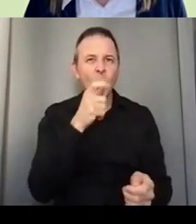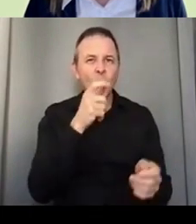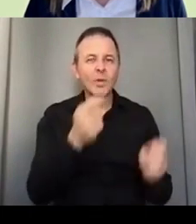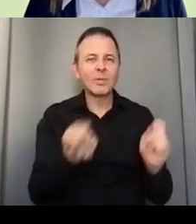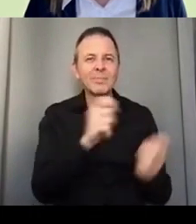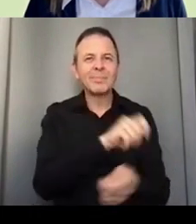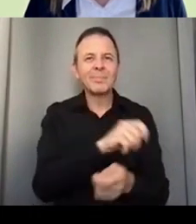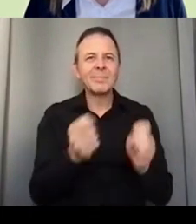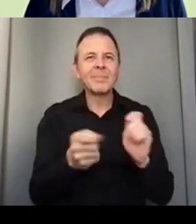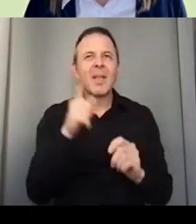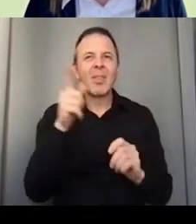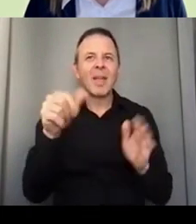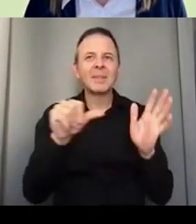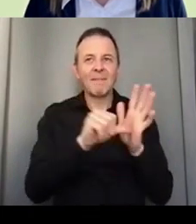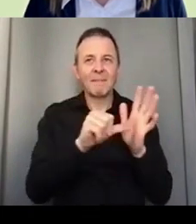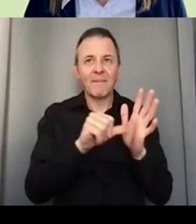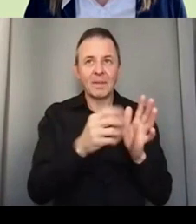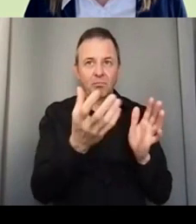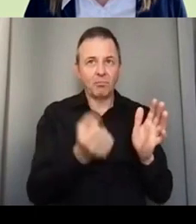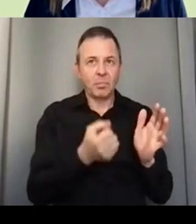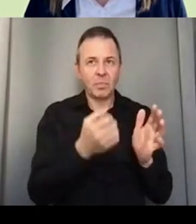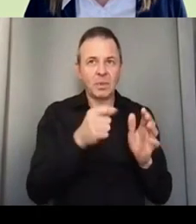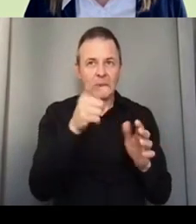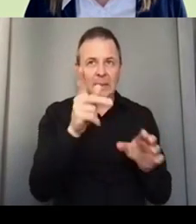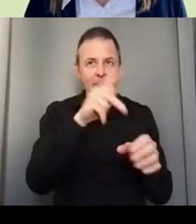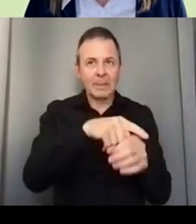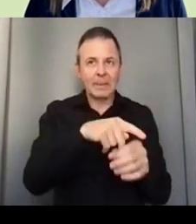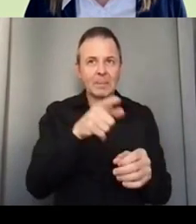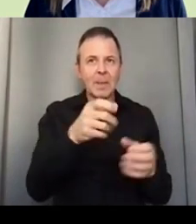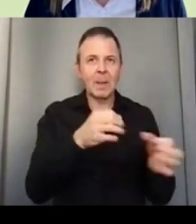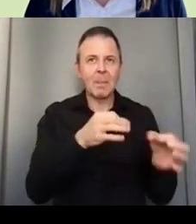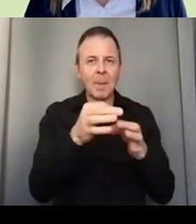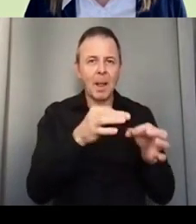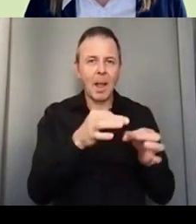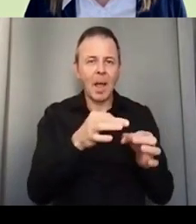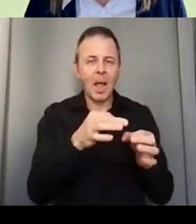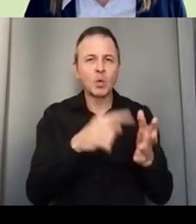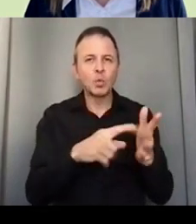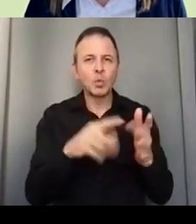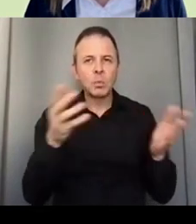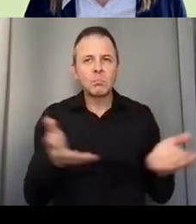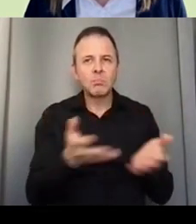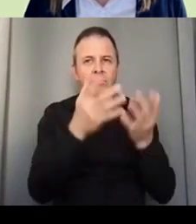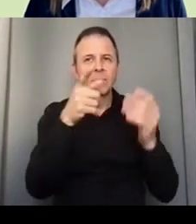funded in some participants plans to build the capacity of participants to